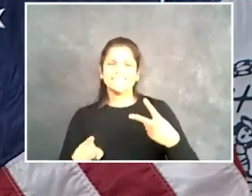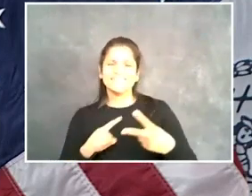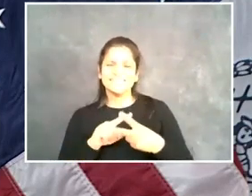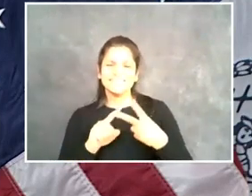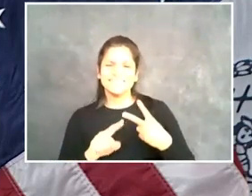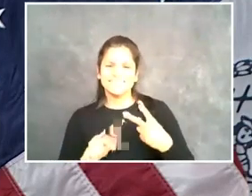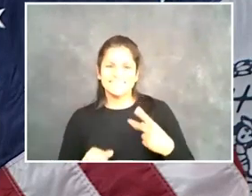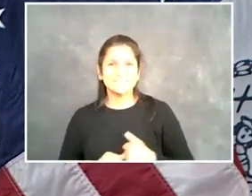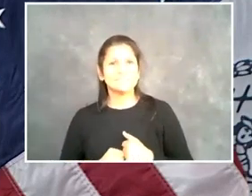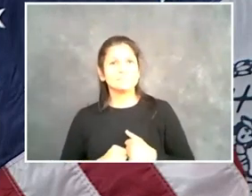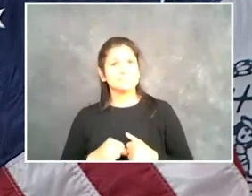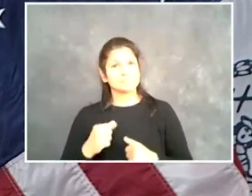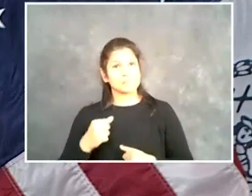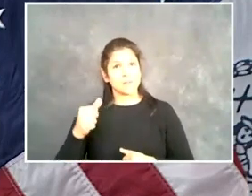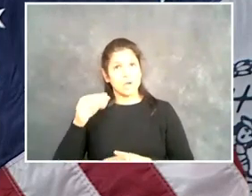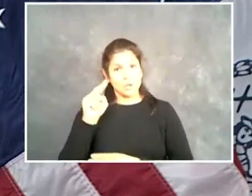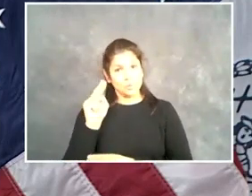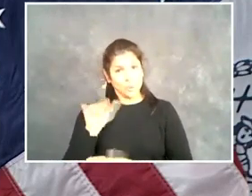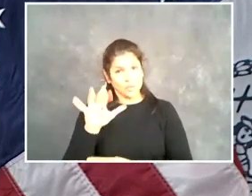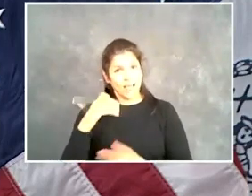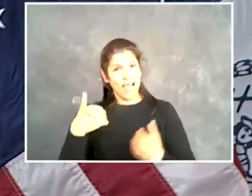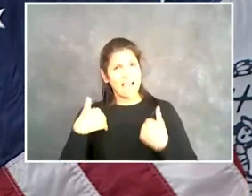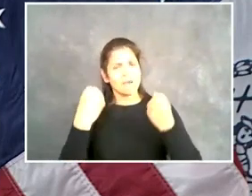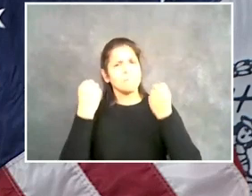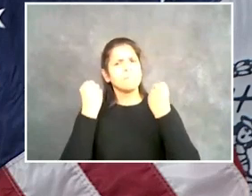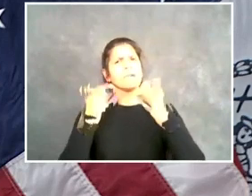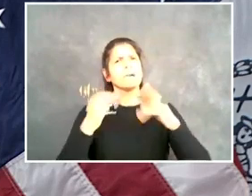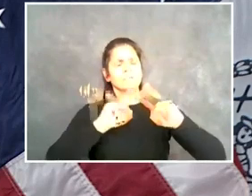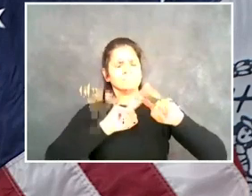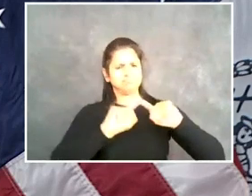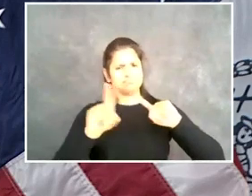TWO QUESTIONS. ONE, GIVEN THE BUDGETARY ISSUES